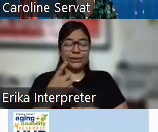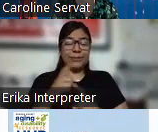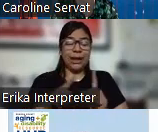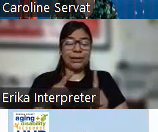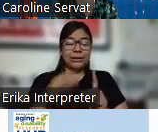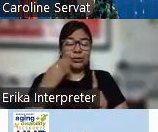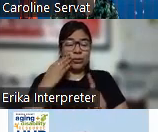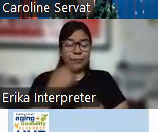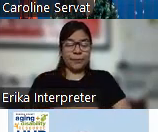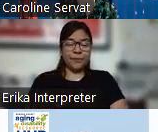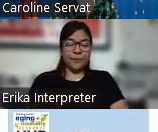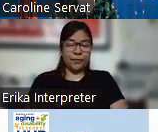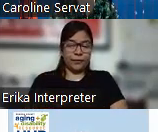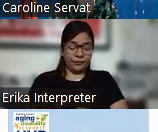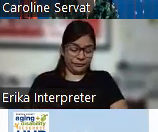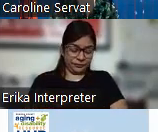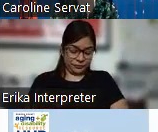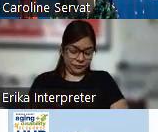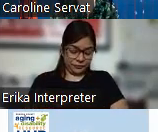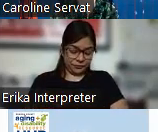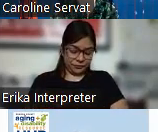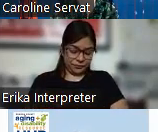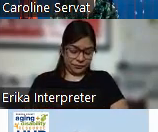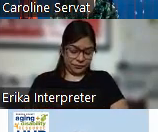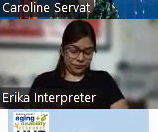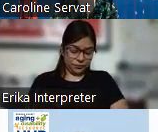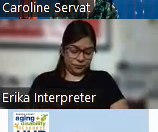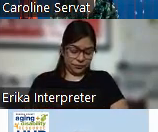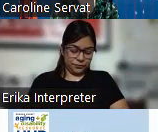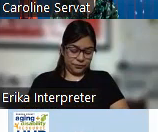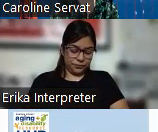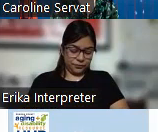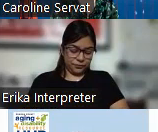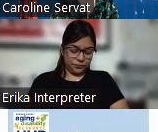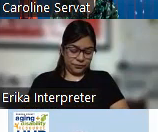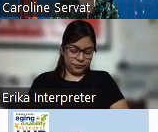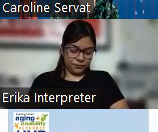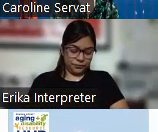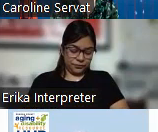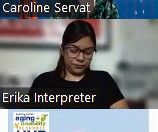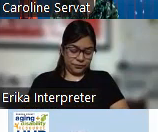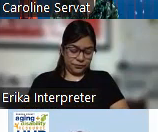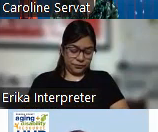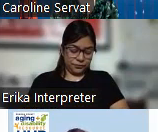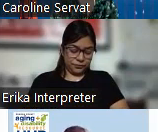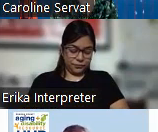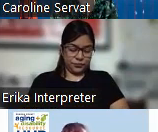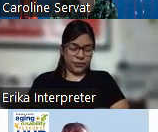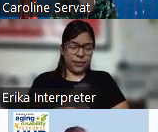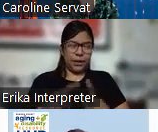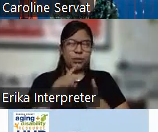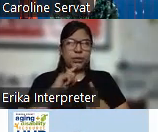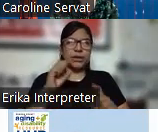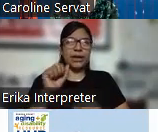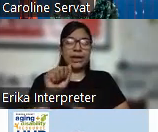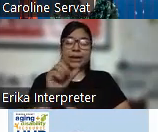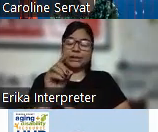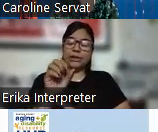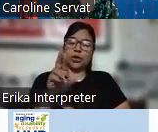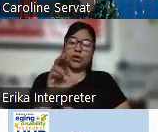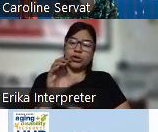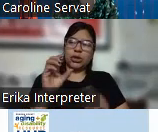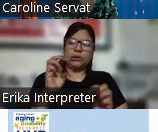I think that much of the language that already exists in the um adrc world is um inclusive